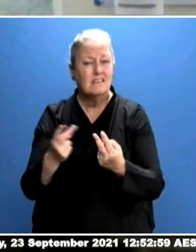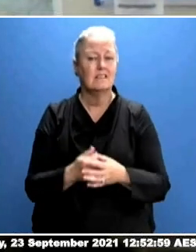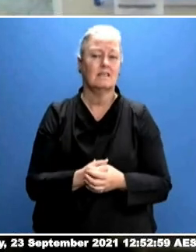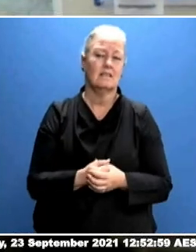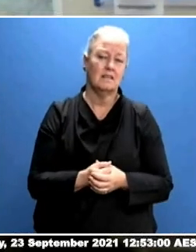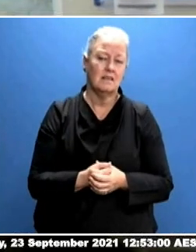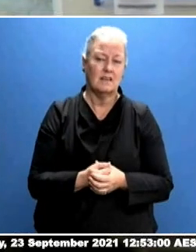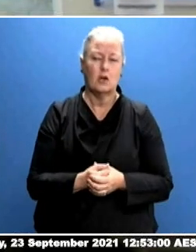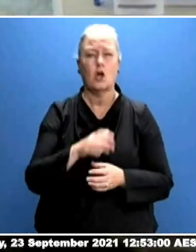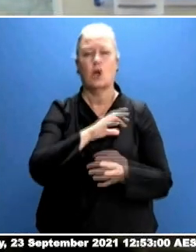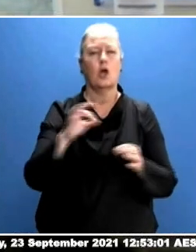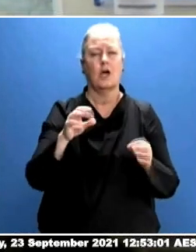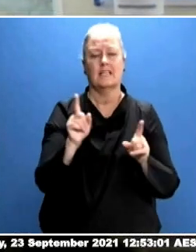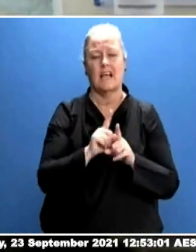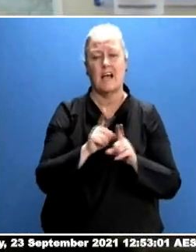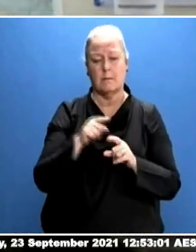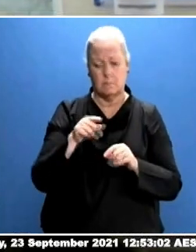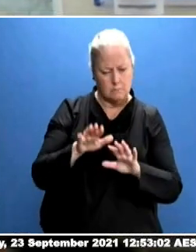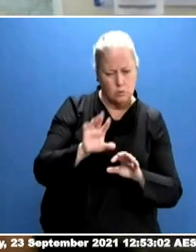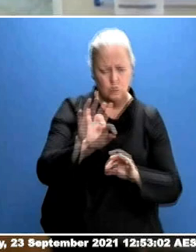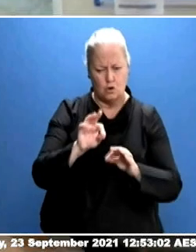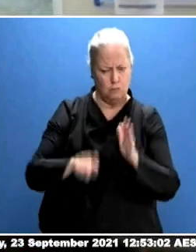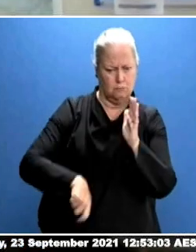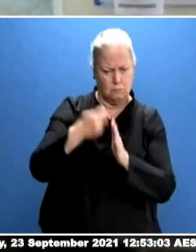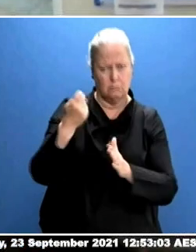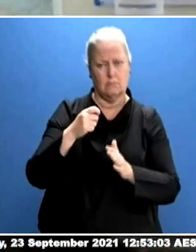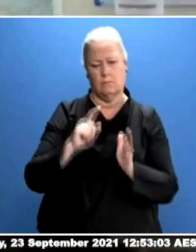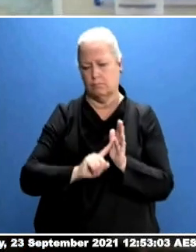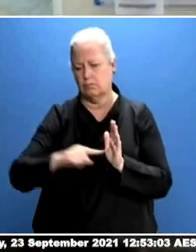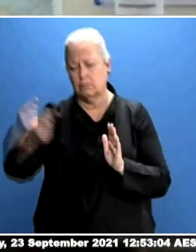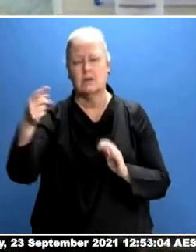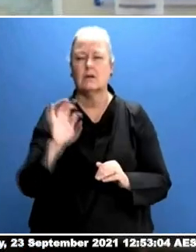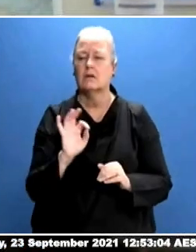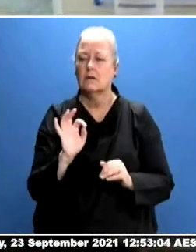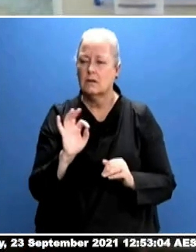just going to be locked up here forever, and have an important role in the young